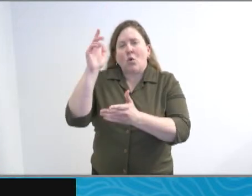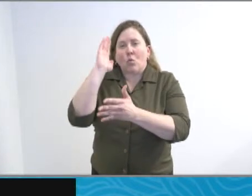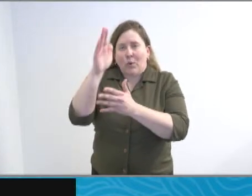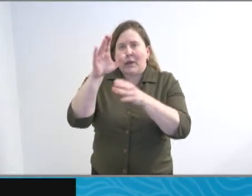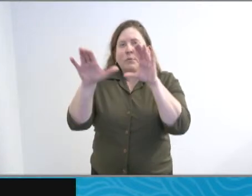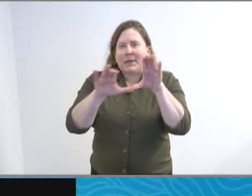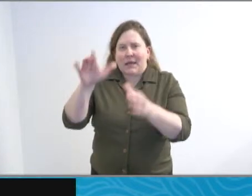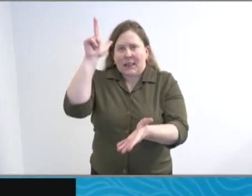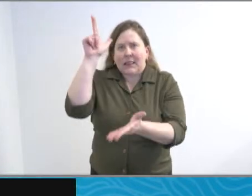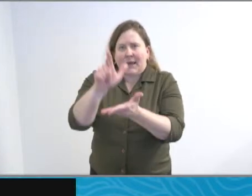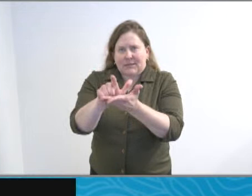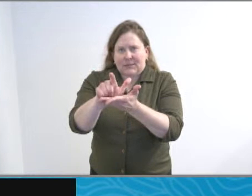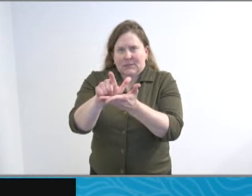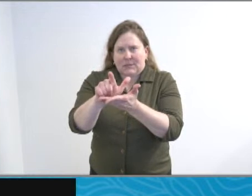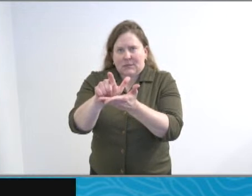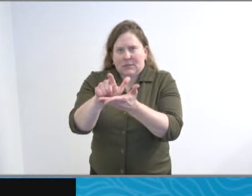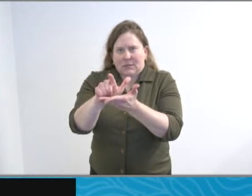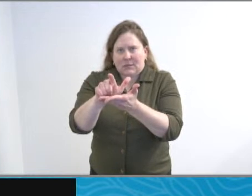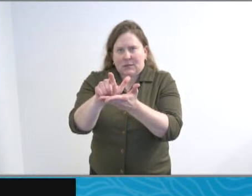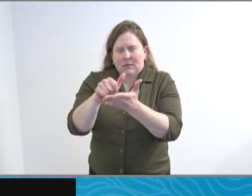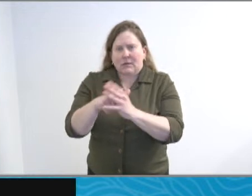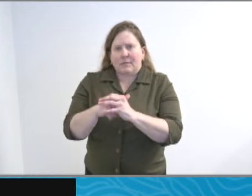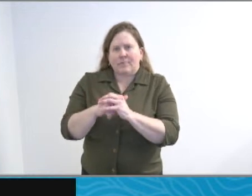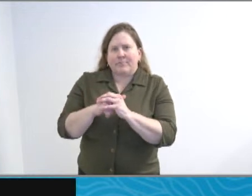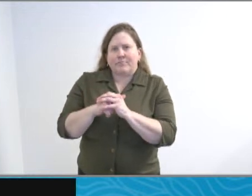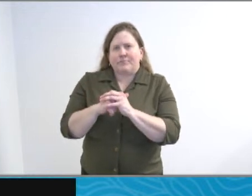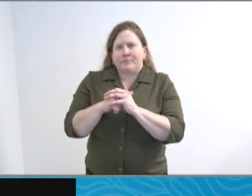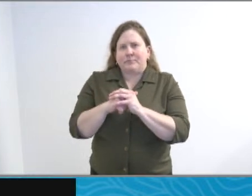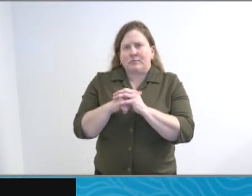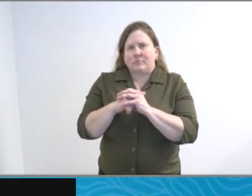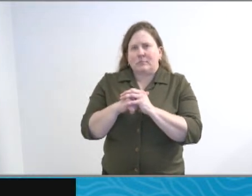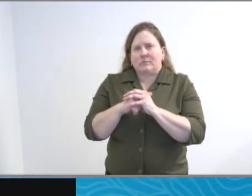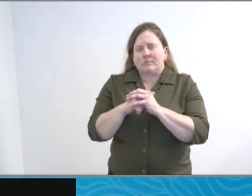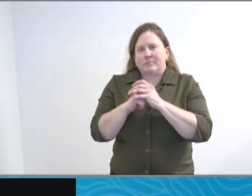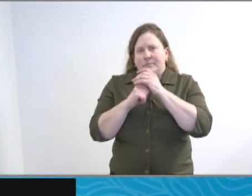is with that May revision to be able to base our projected